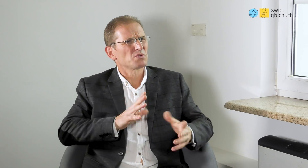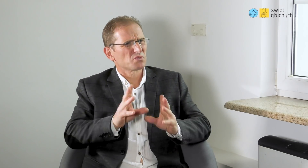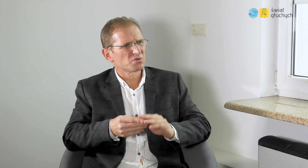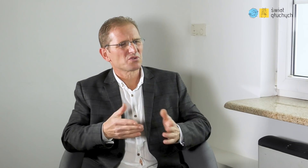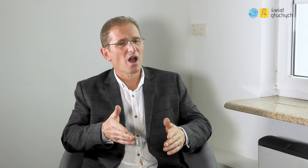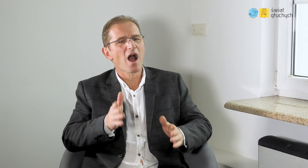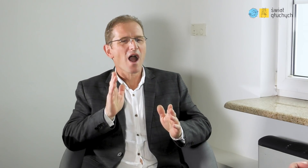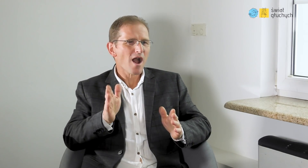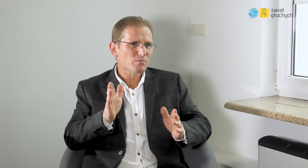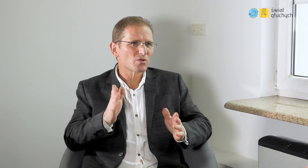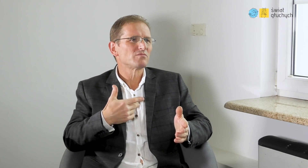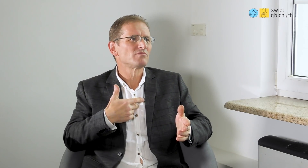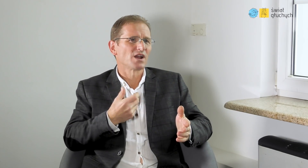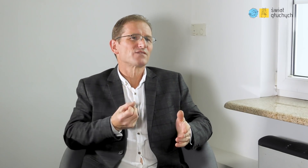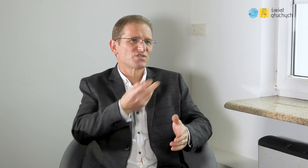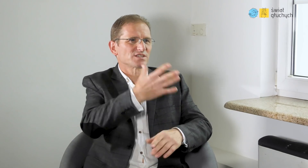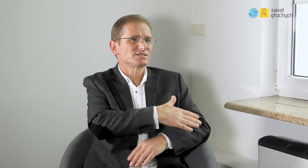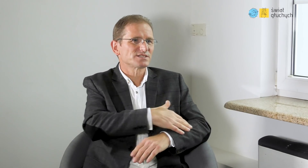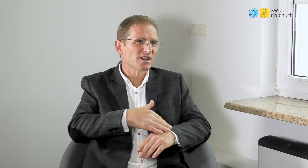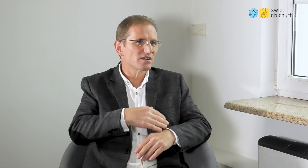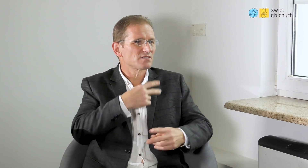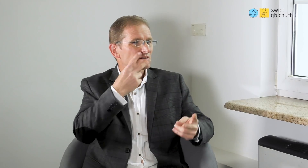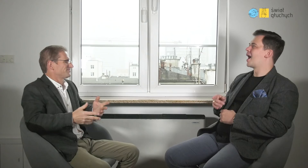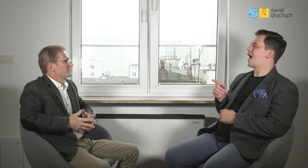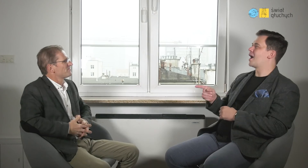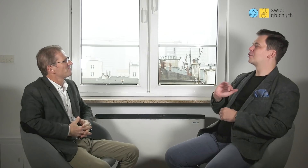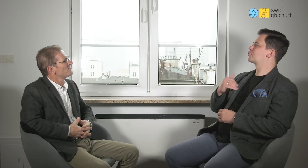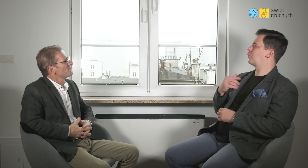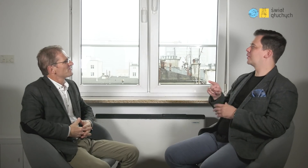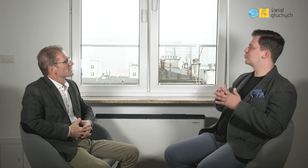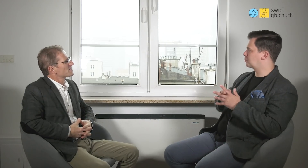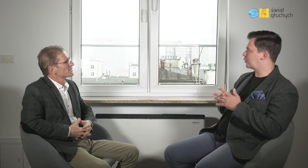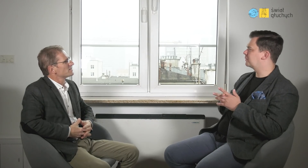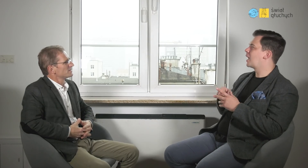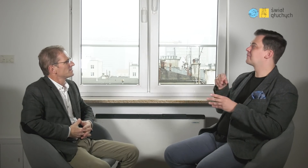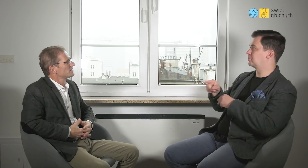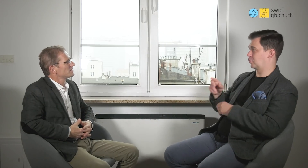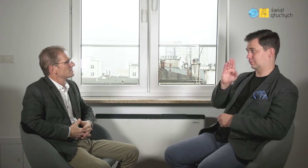Overall it was really cool. Then I went abroad and started to learn about different things. You went to school in Srodborow.